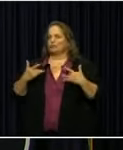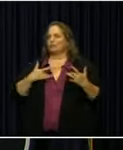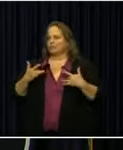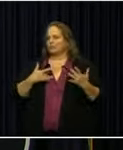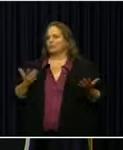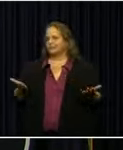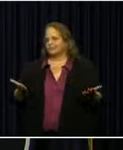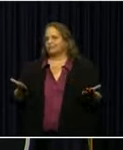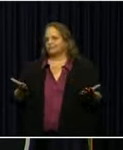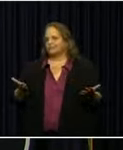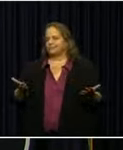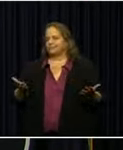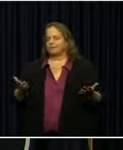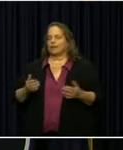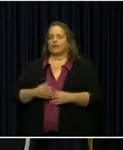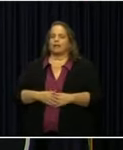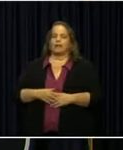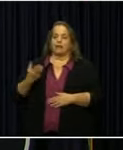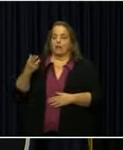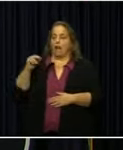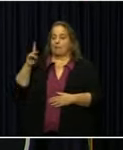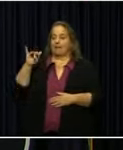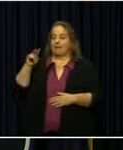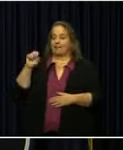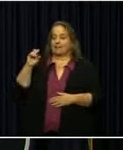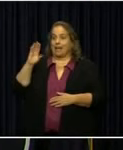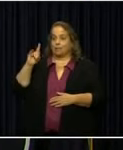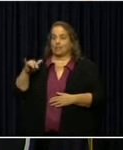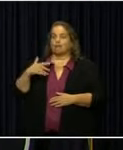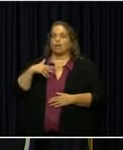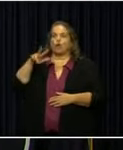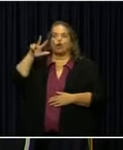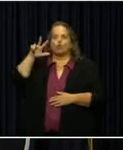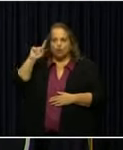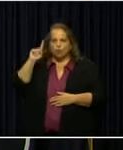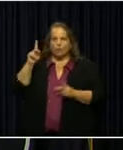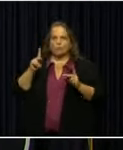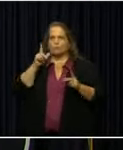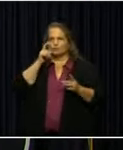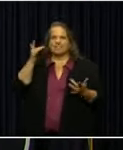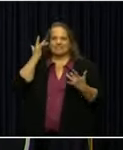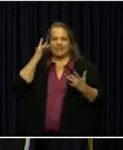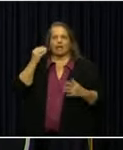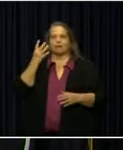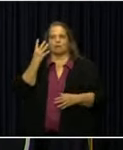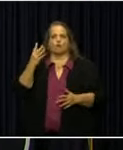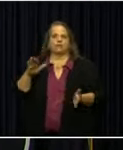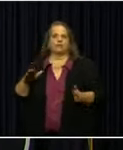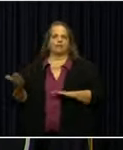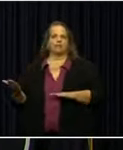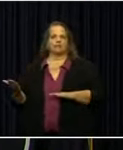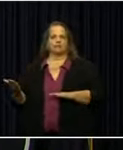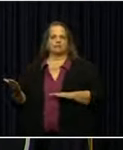WE'LL COME BACK WITH WHAT WE THINK IS A FIRM NUMBER BASED ON WHAT WE NEED BUT ALSO THE RESOURCES THAT WE HAVE.